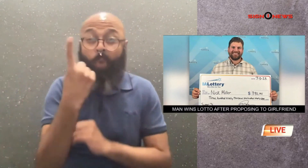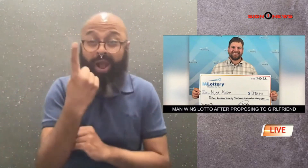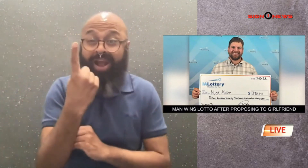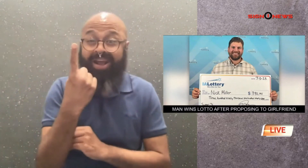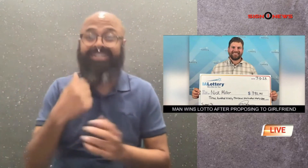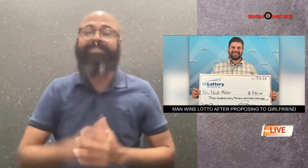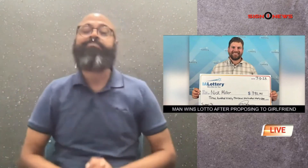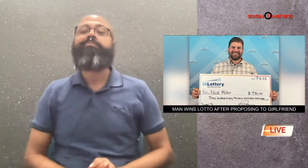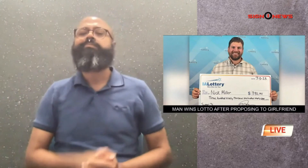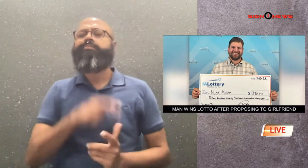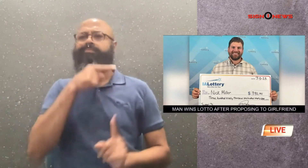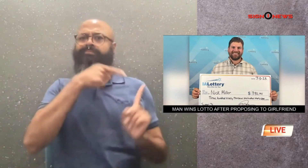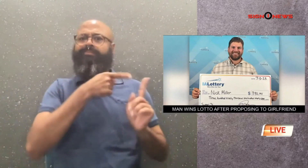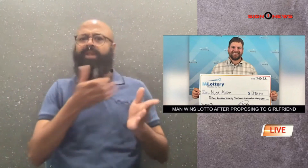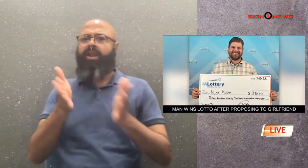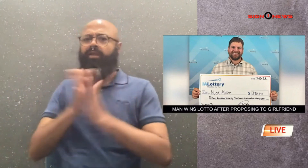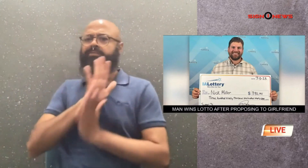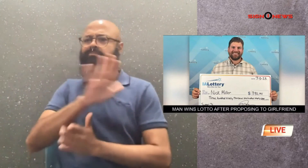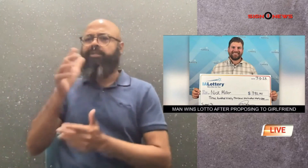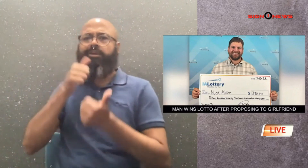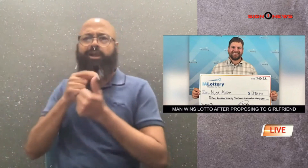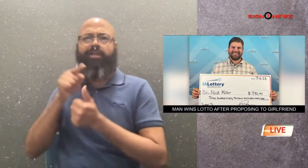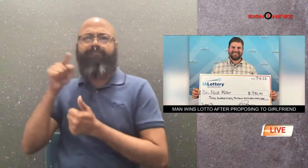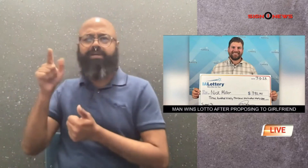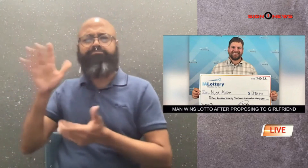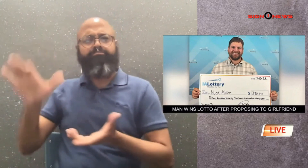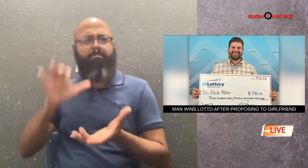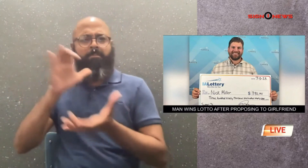He asked his girlfriend to marry him and she said yes.